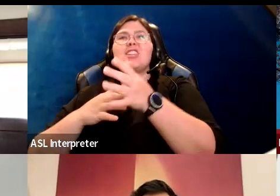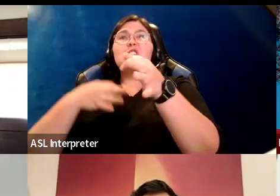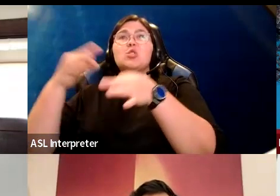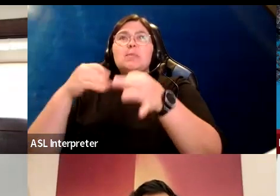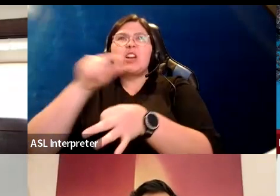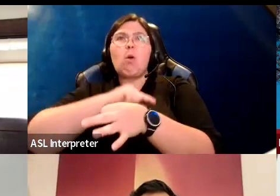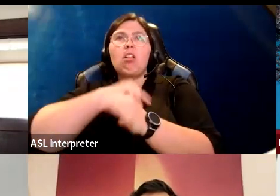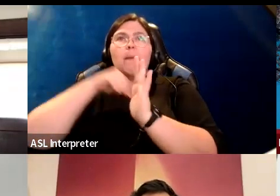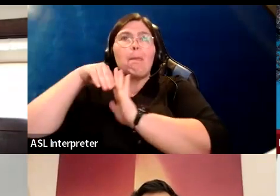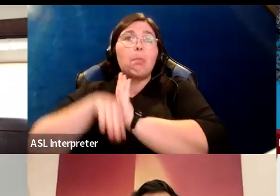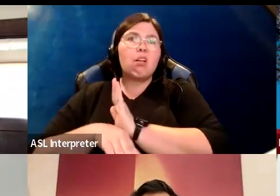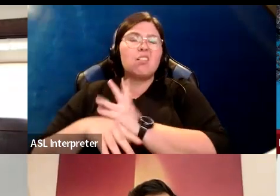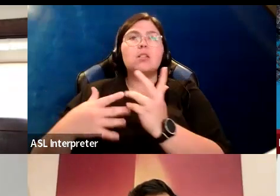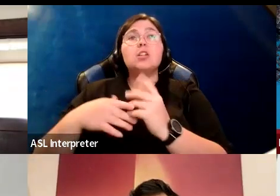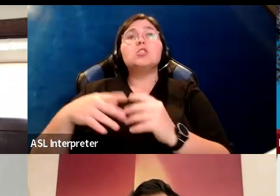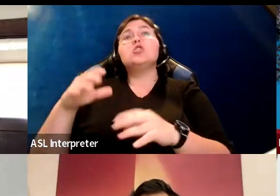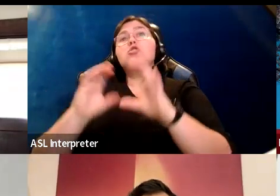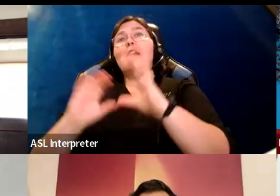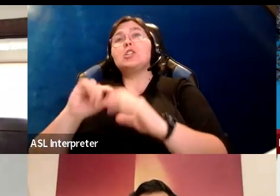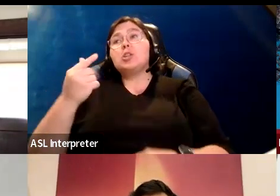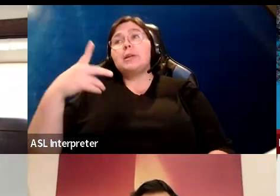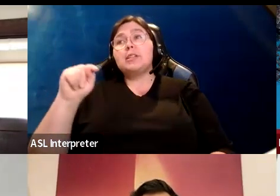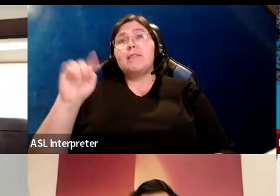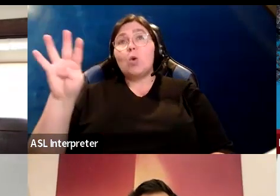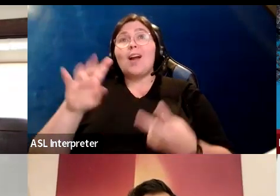ChatGPT 4 and Copilot proved to be